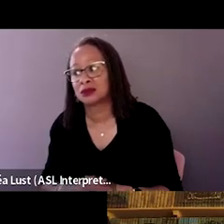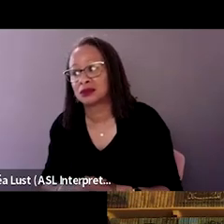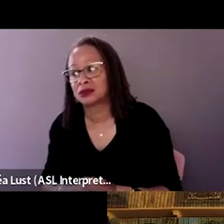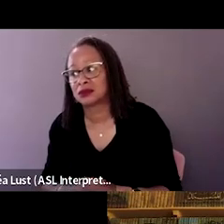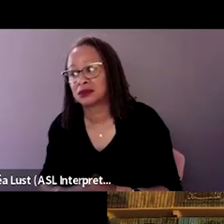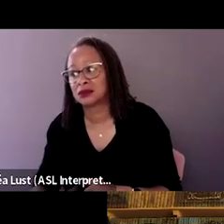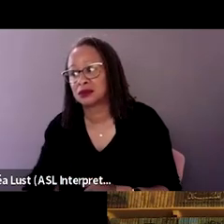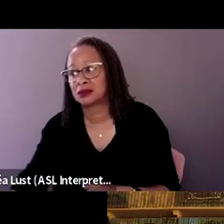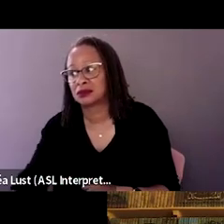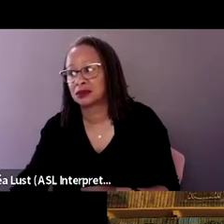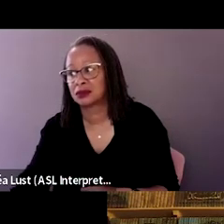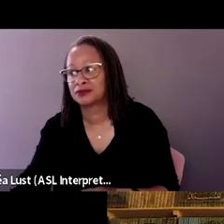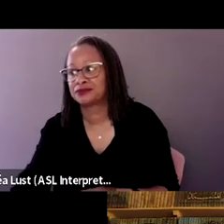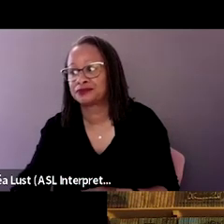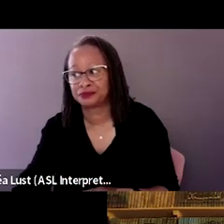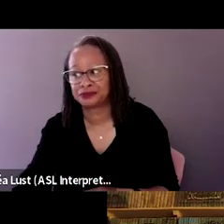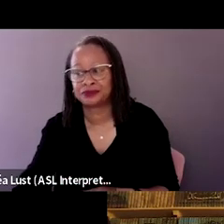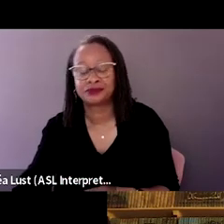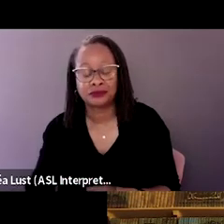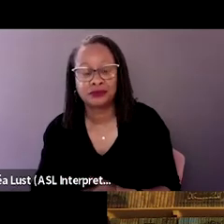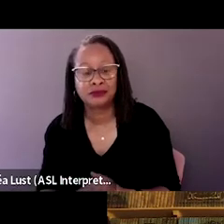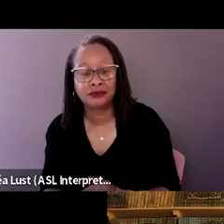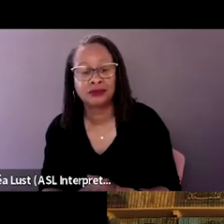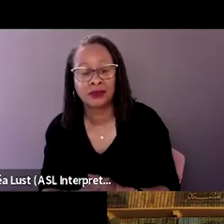Sometimes this subject also because if we accept the subject